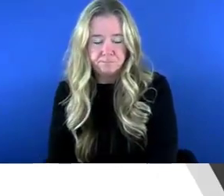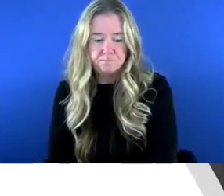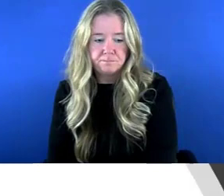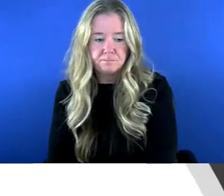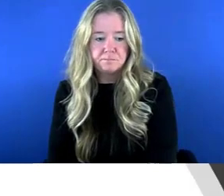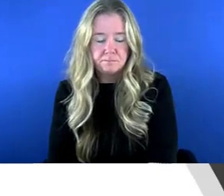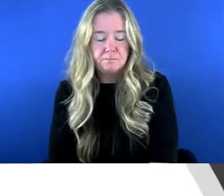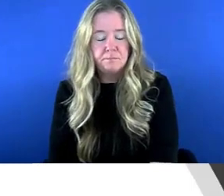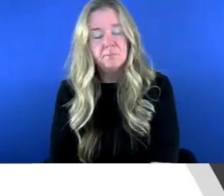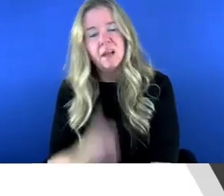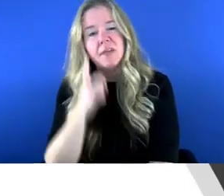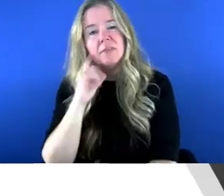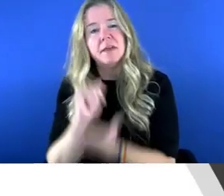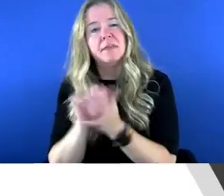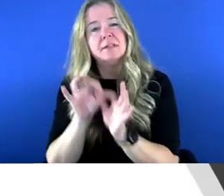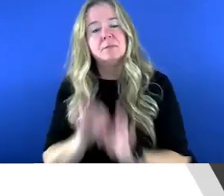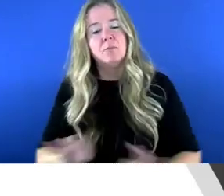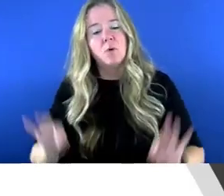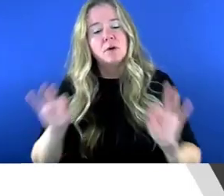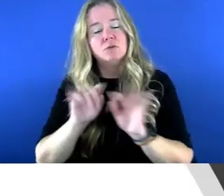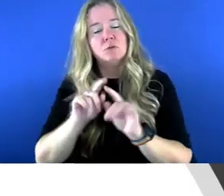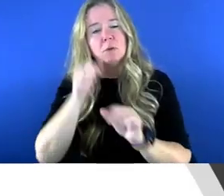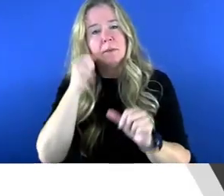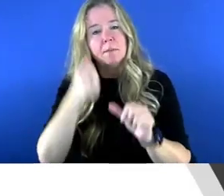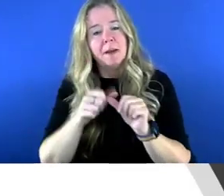And I think it's important that we remember as providers